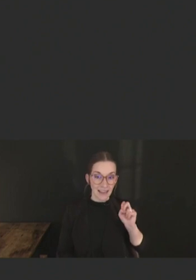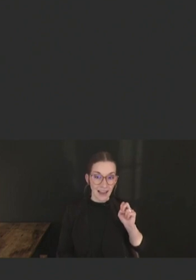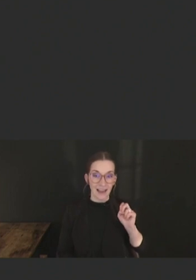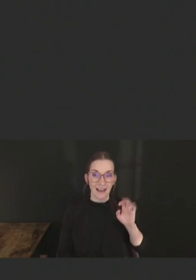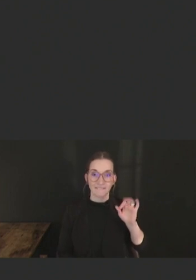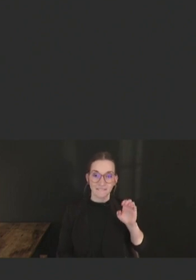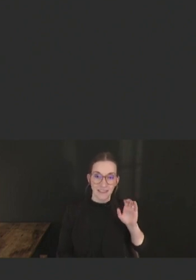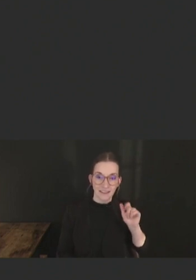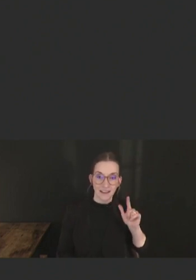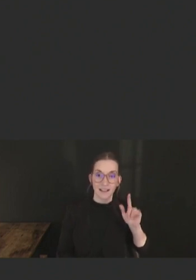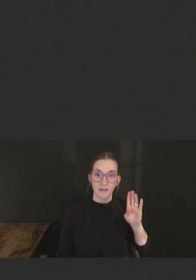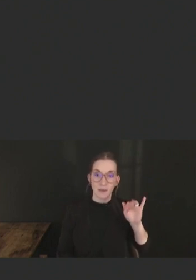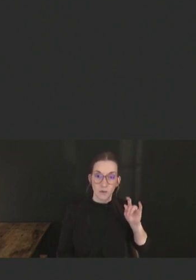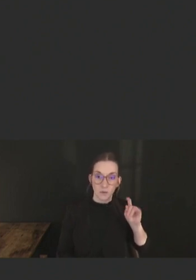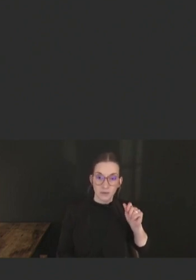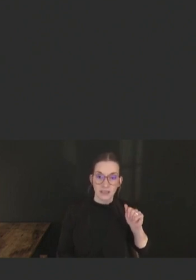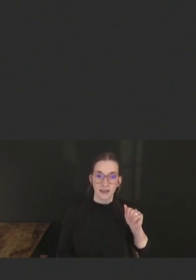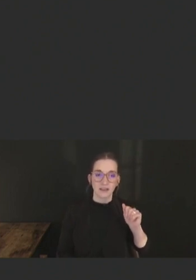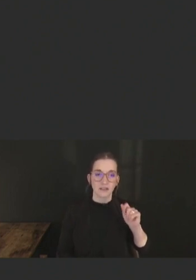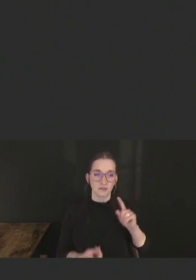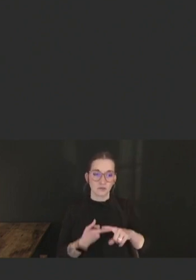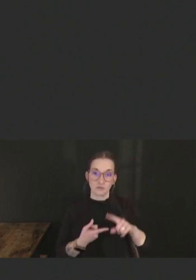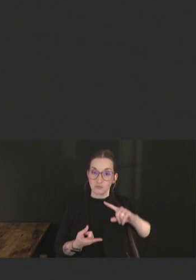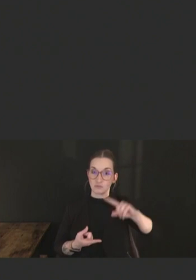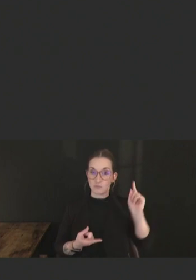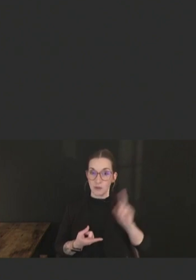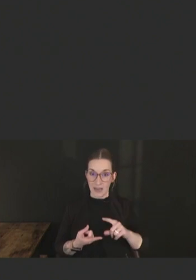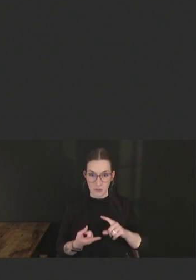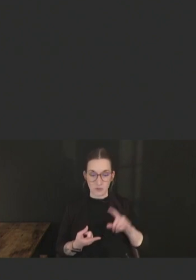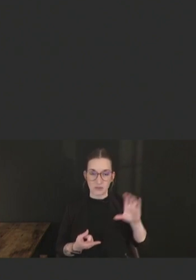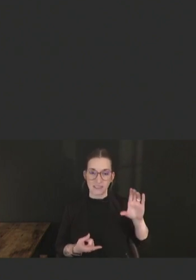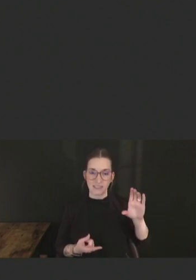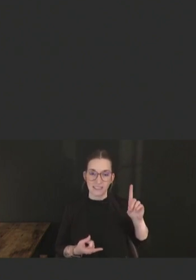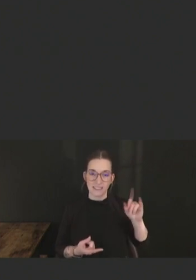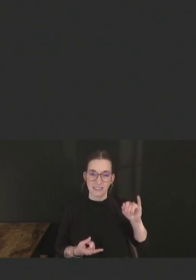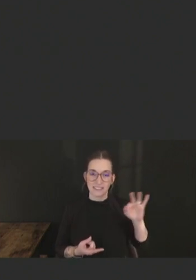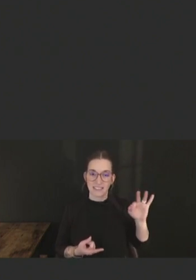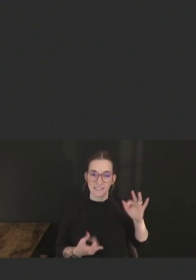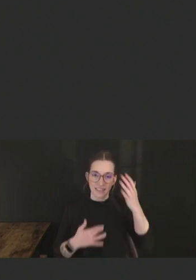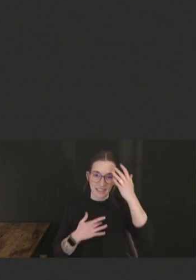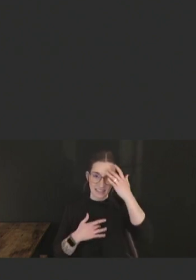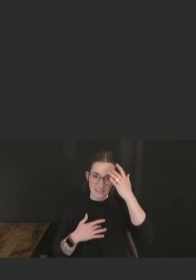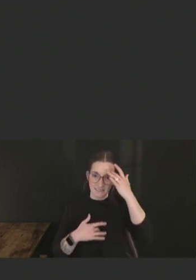to reduce the recurrence of C. Difficile infection in adults following antibiotic treatment for